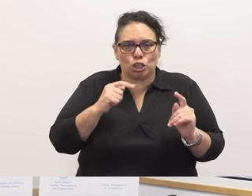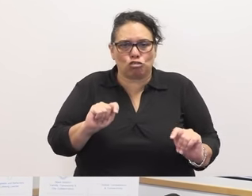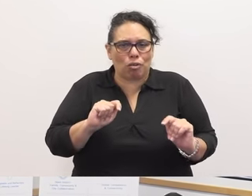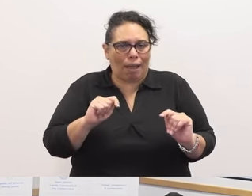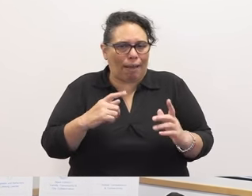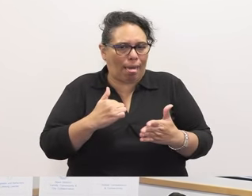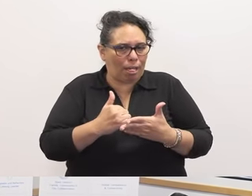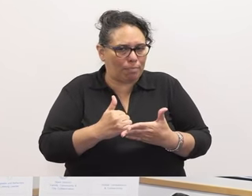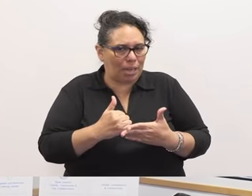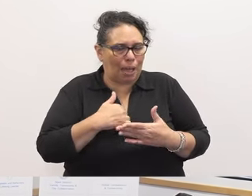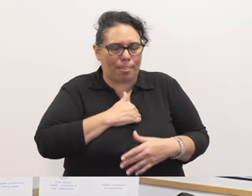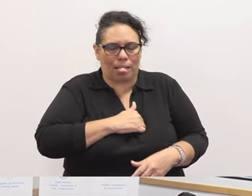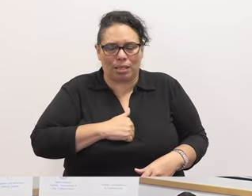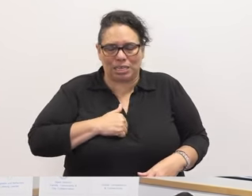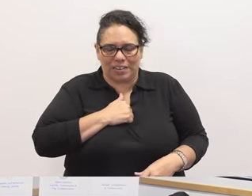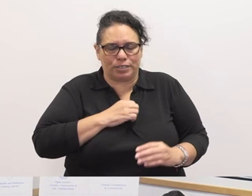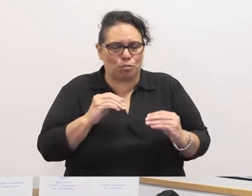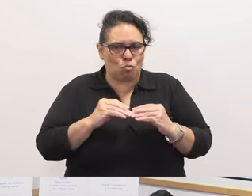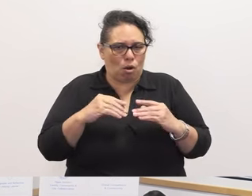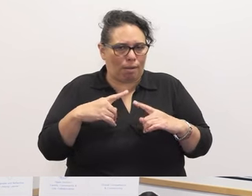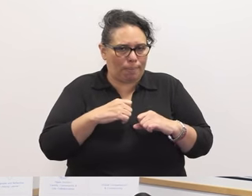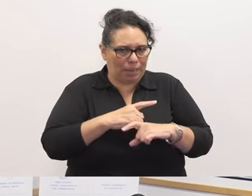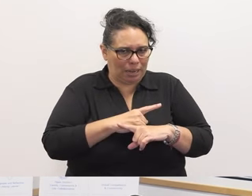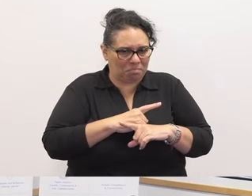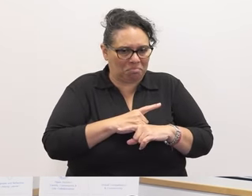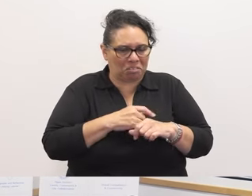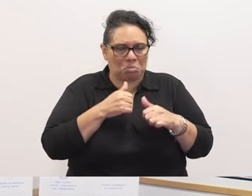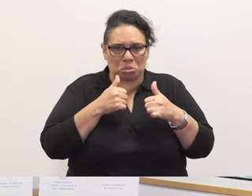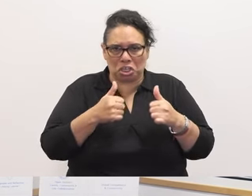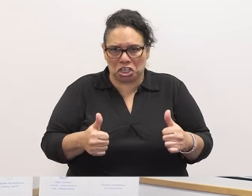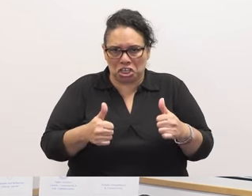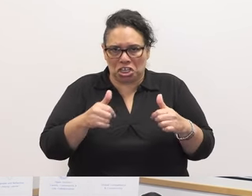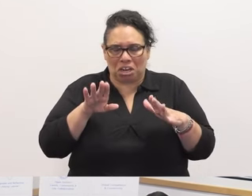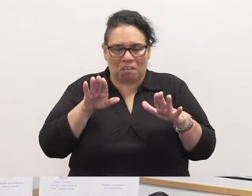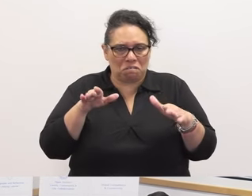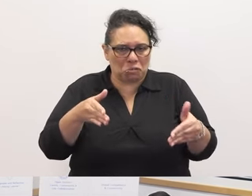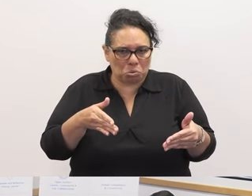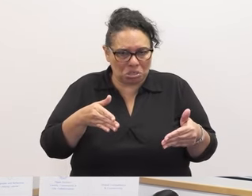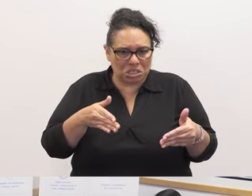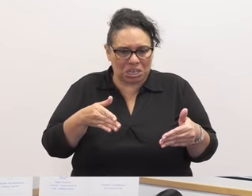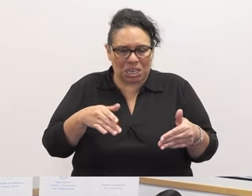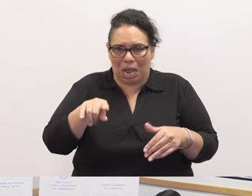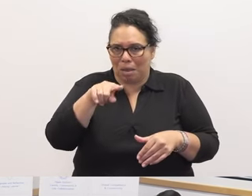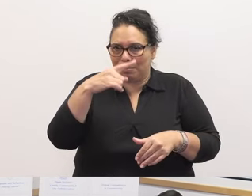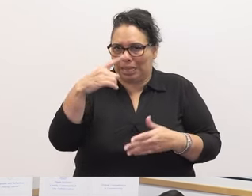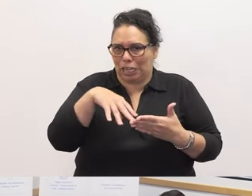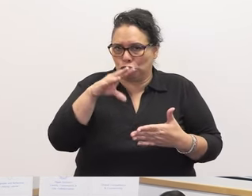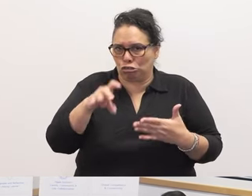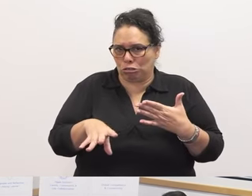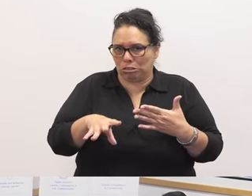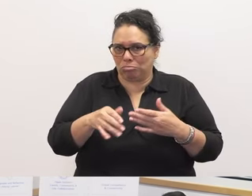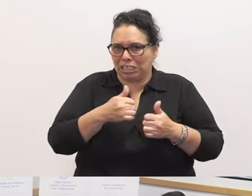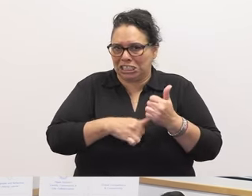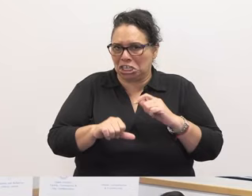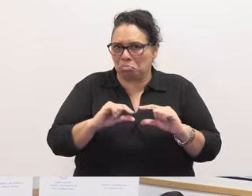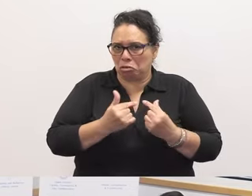I'm all good with focusing on our Black students as a subgroup for this goal.